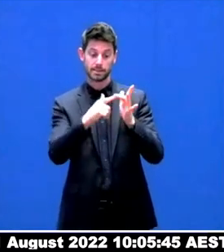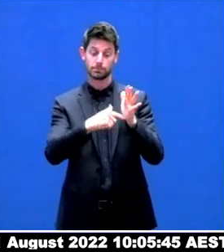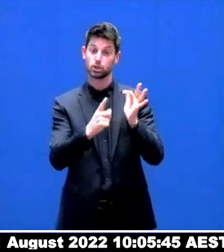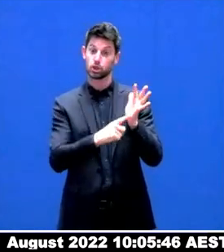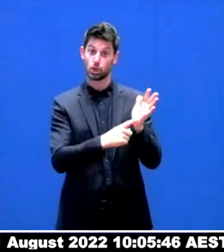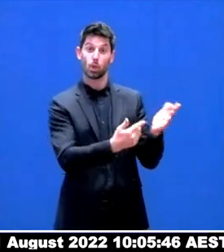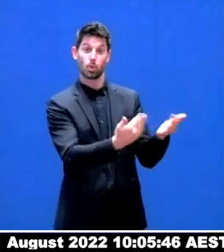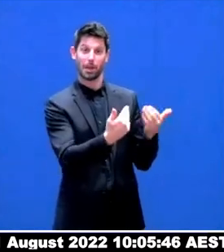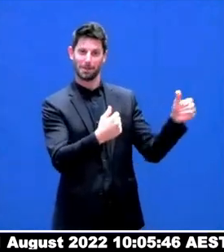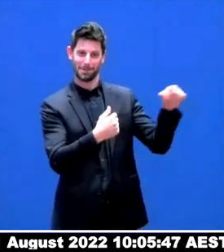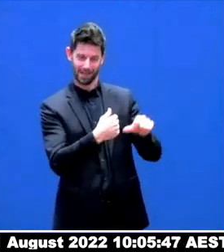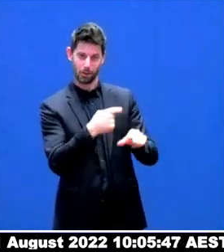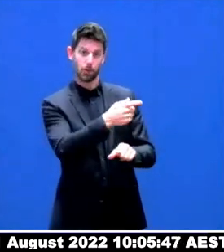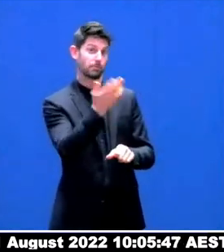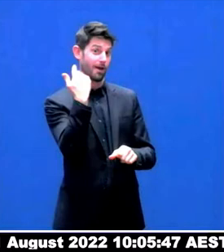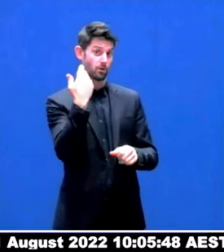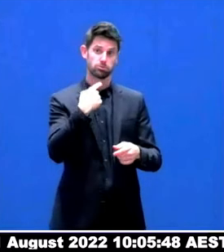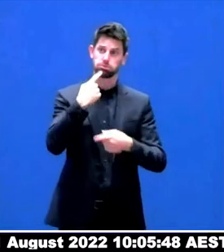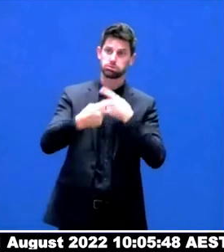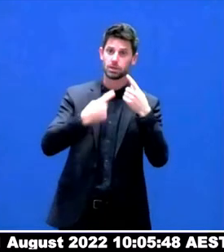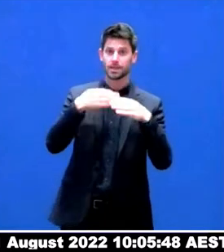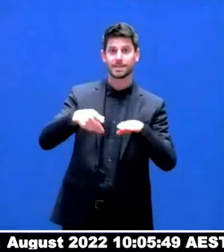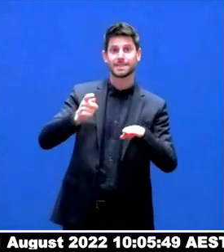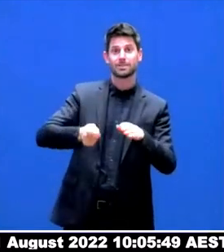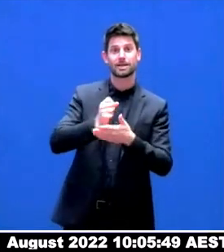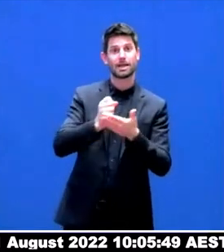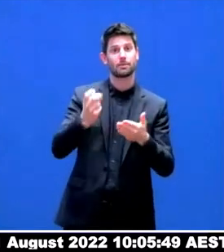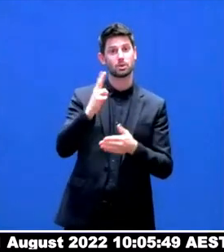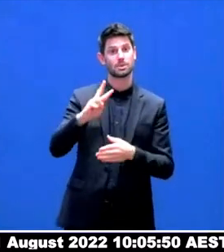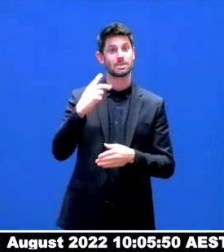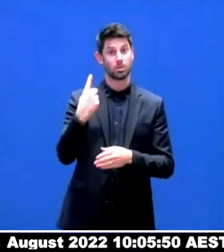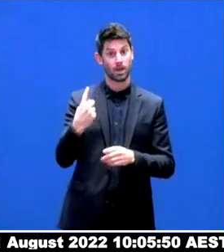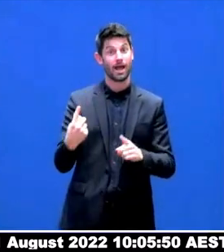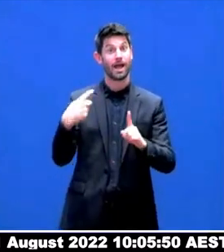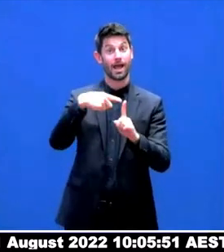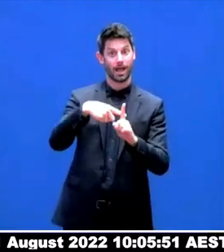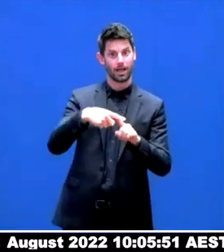You've previously given evidence at the Royal Commission at Public hearing 21 and Public hearing 22.